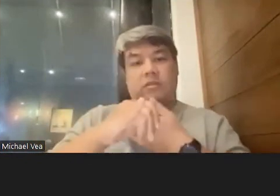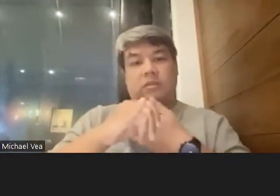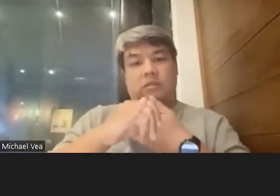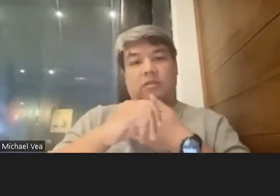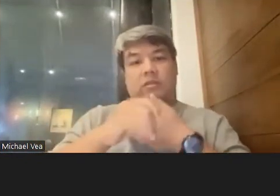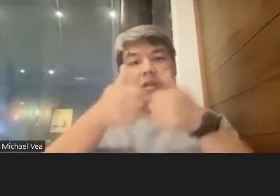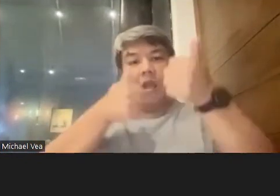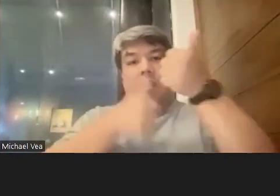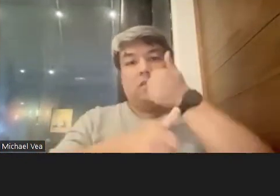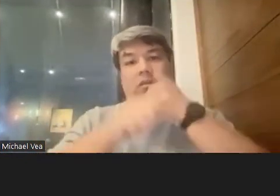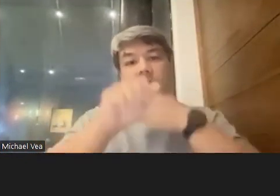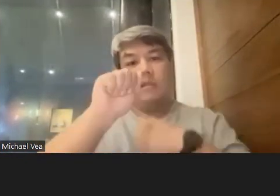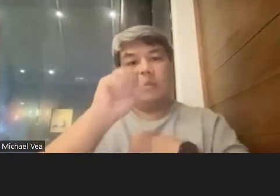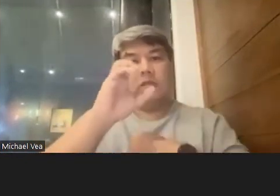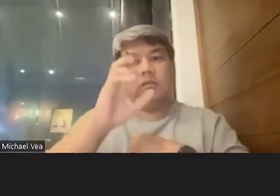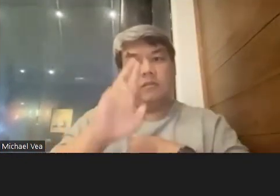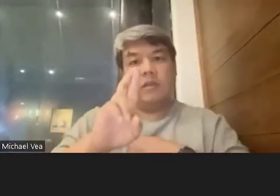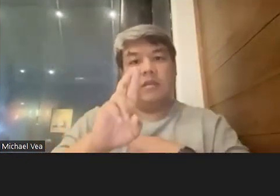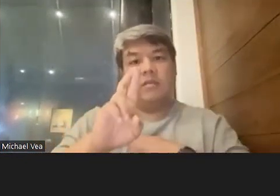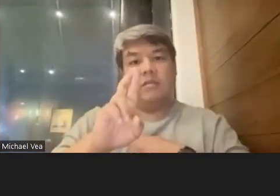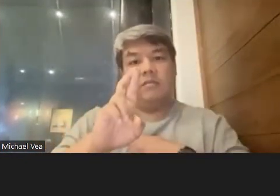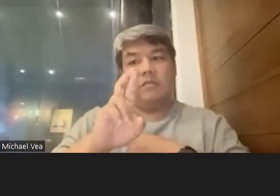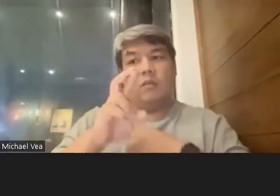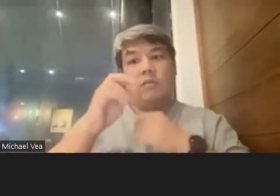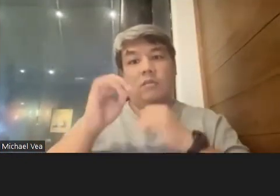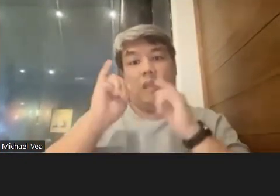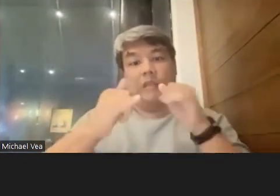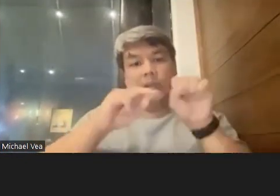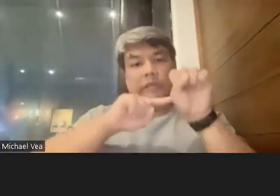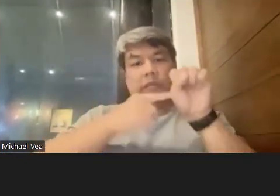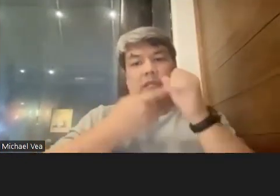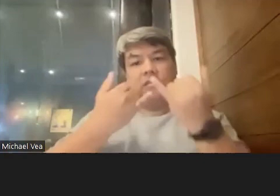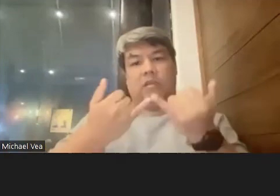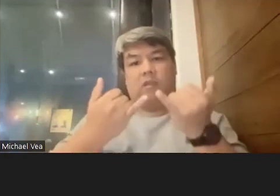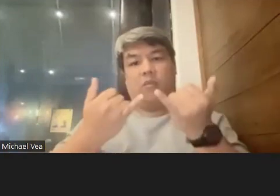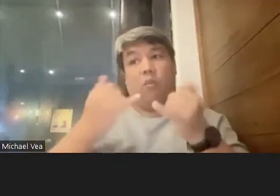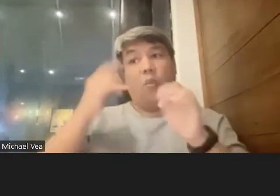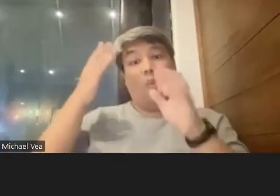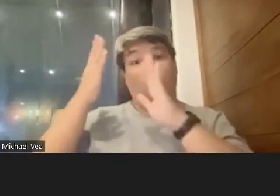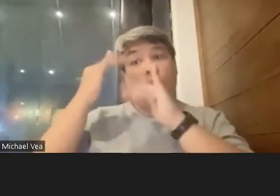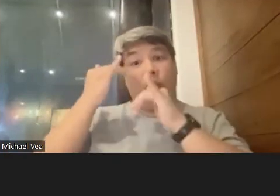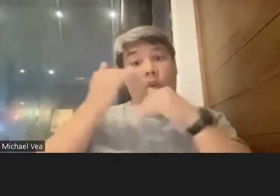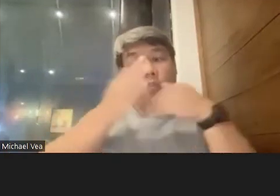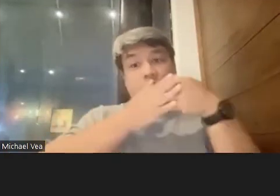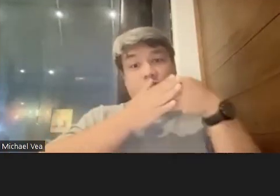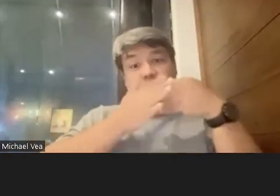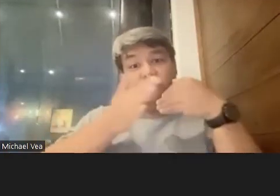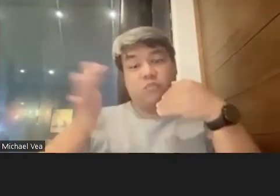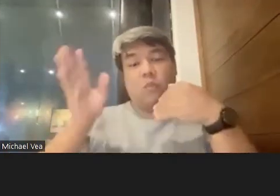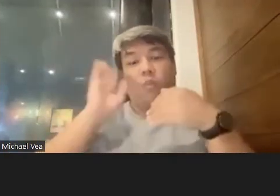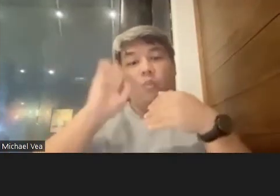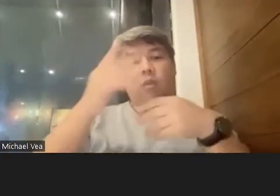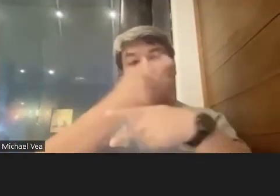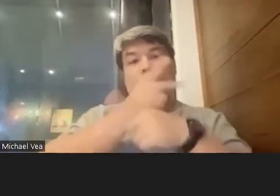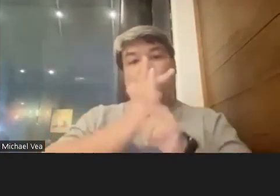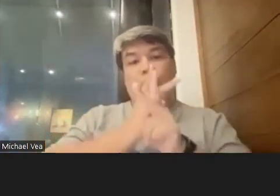the same reading book? And so we're starting to use rhyme and we're starting